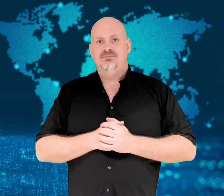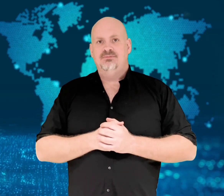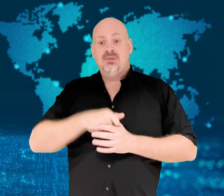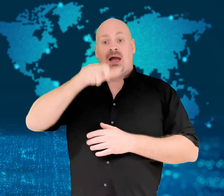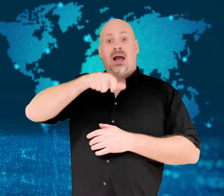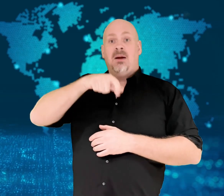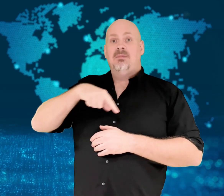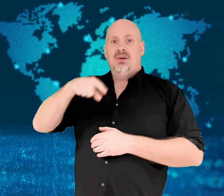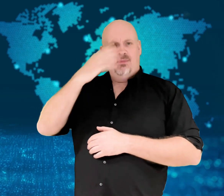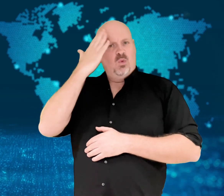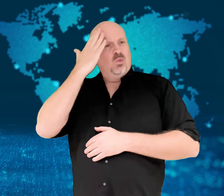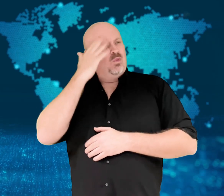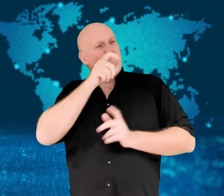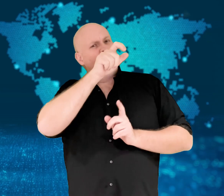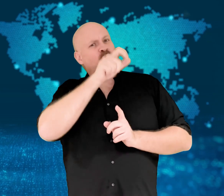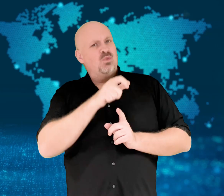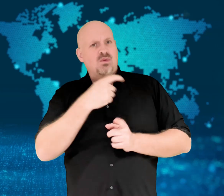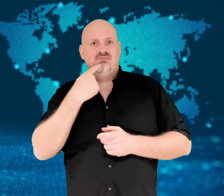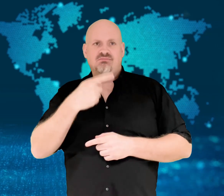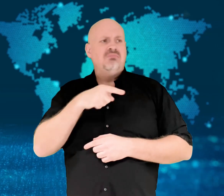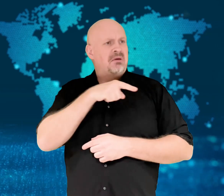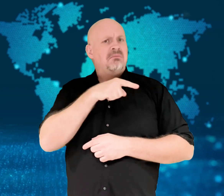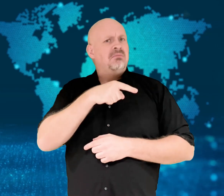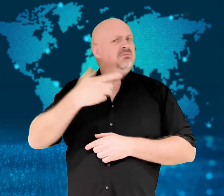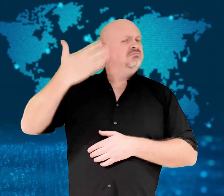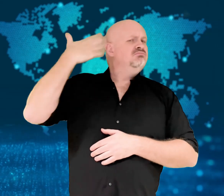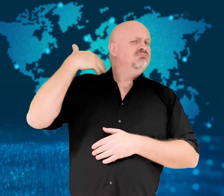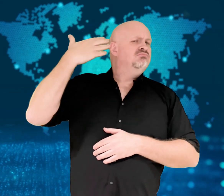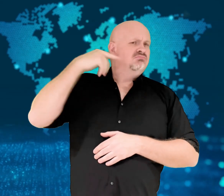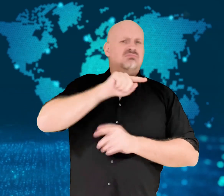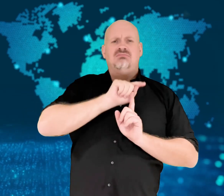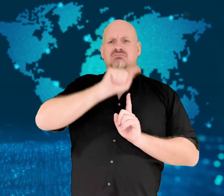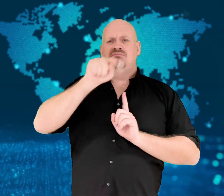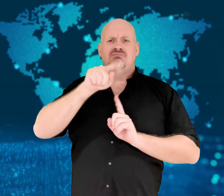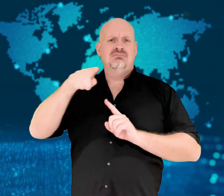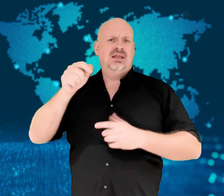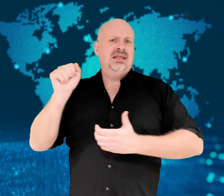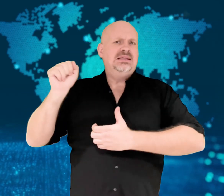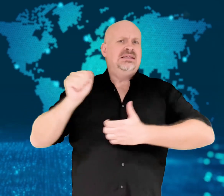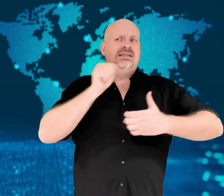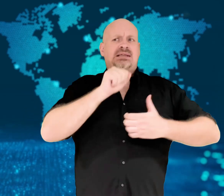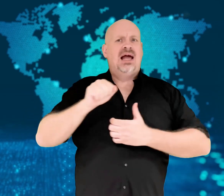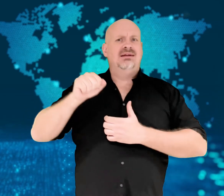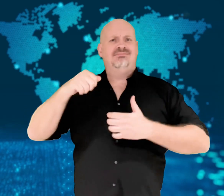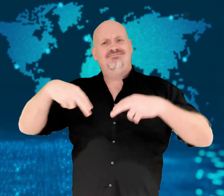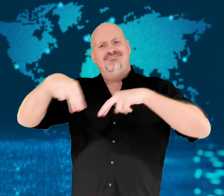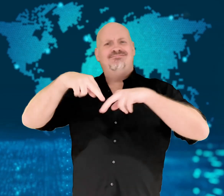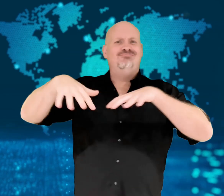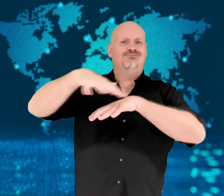where Tran was found dead with a self-inflicted gunshot wound.